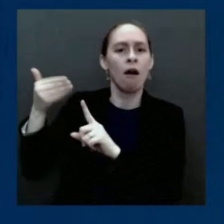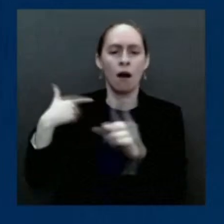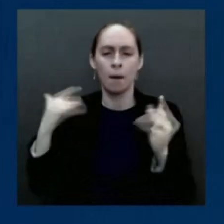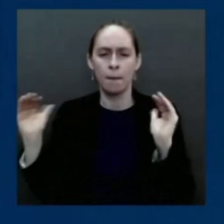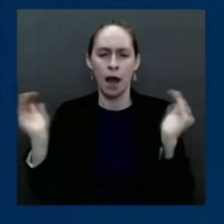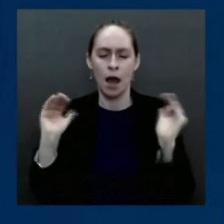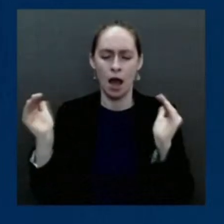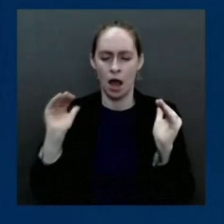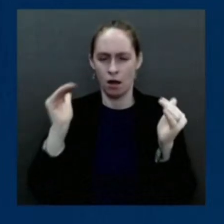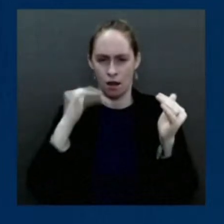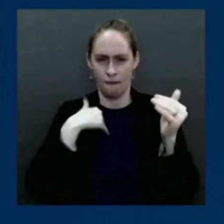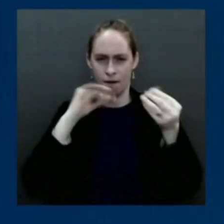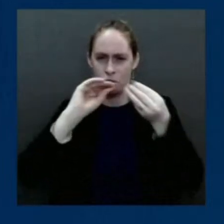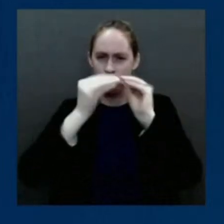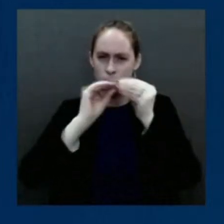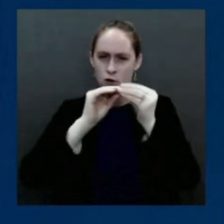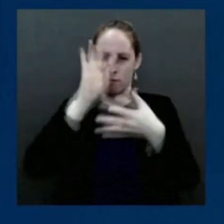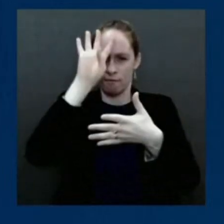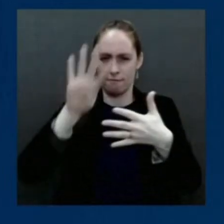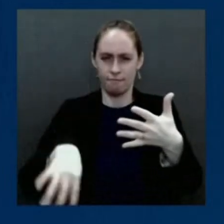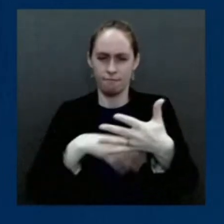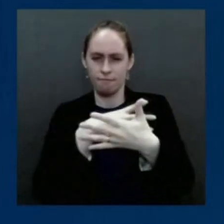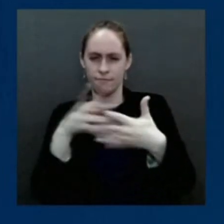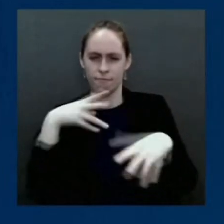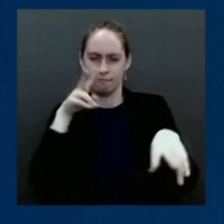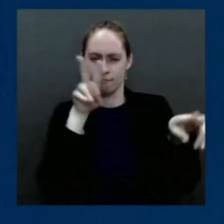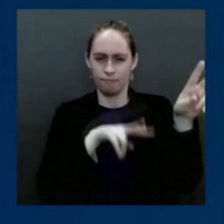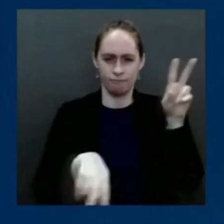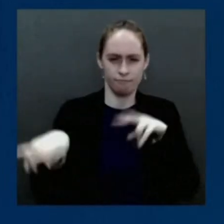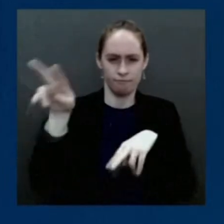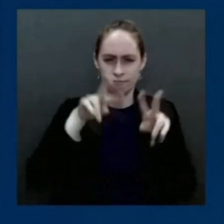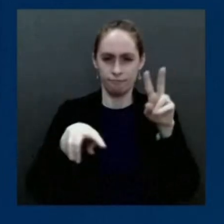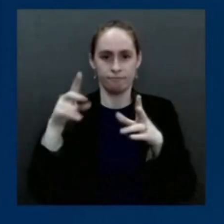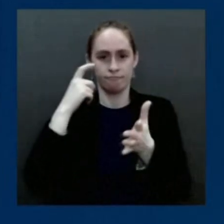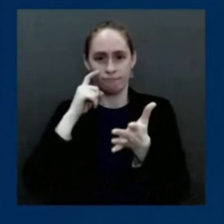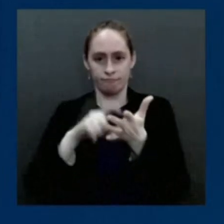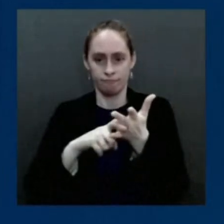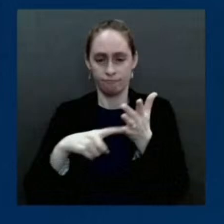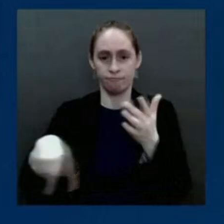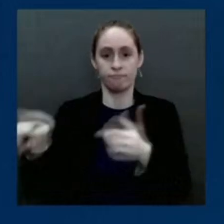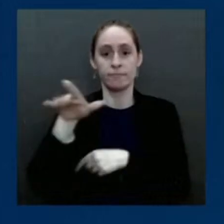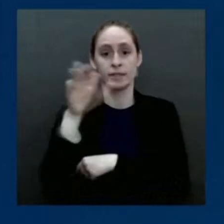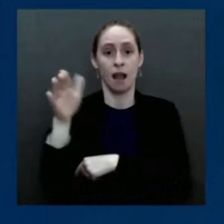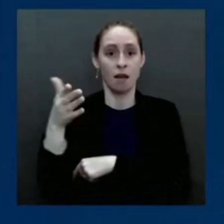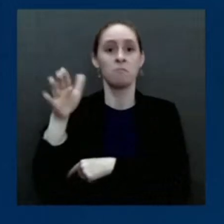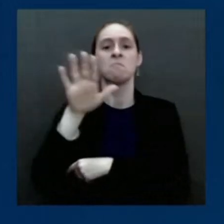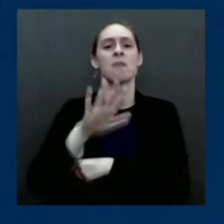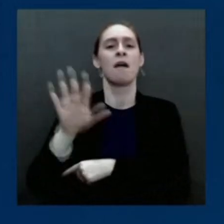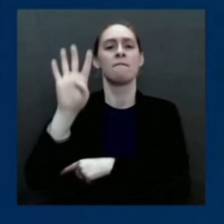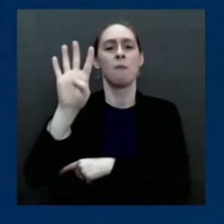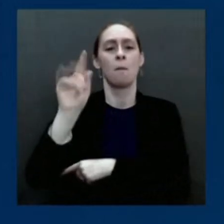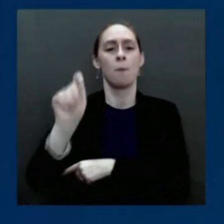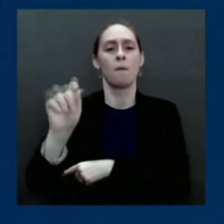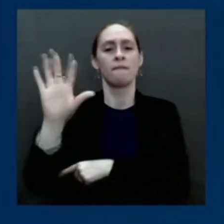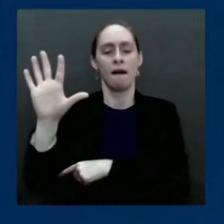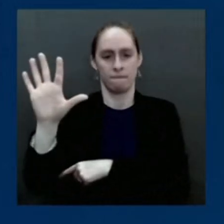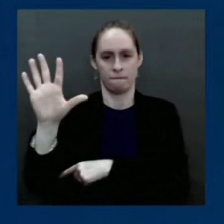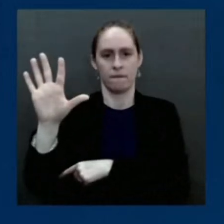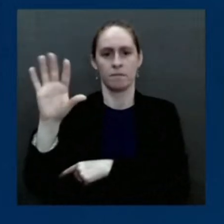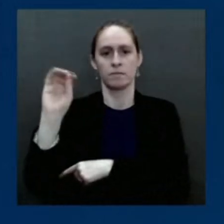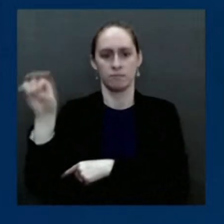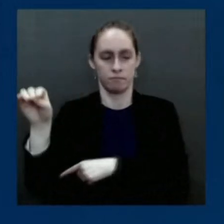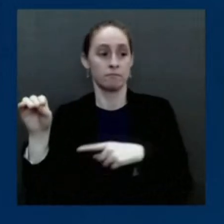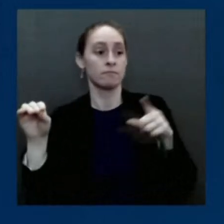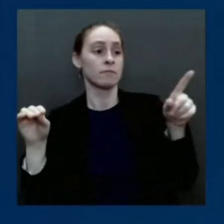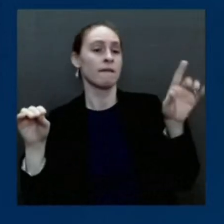PREVIOUS WAVES AND HERE IS THE